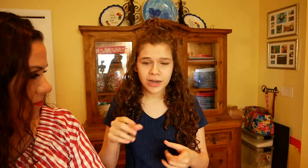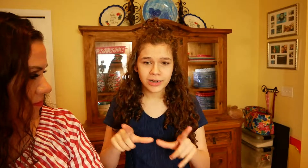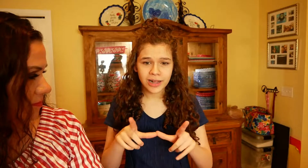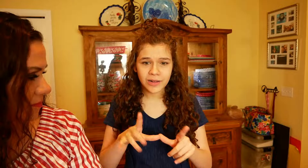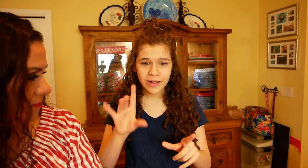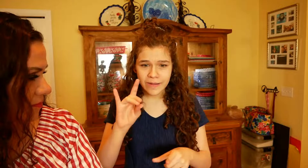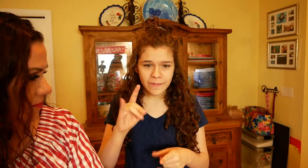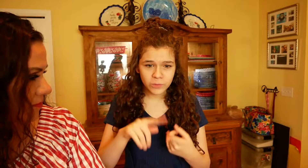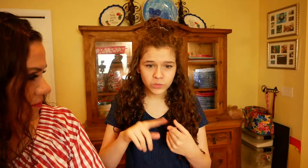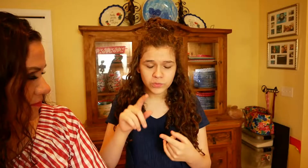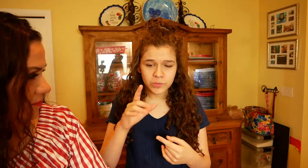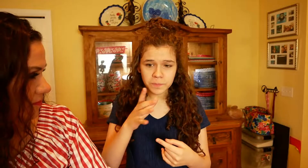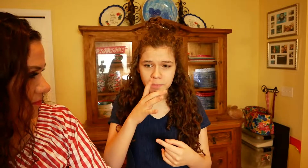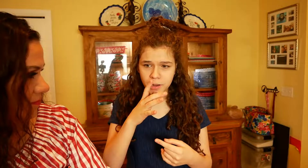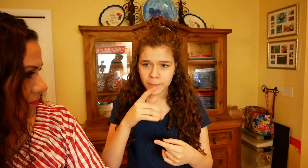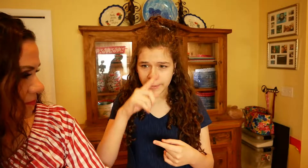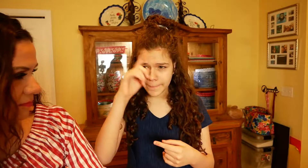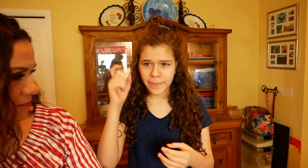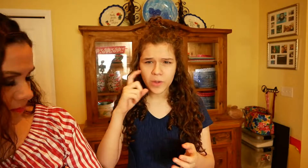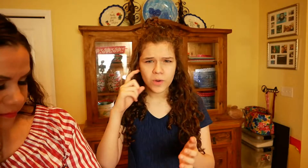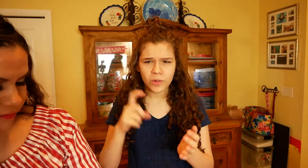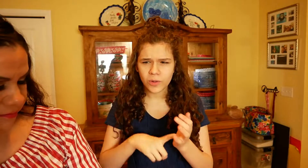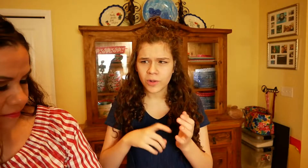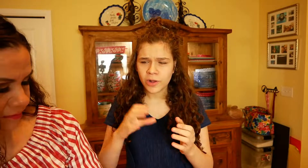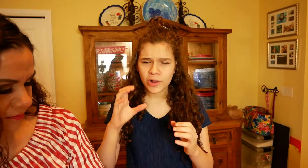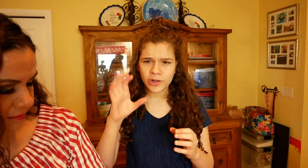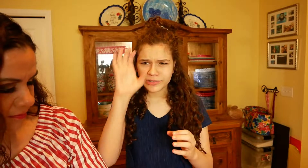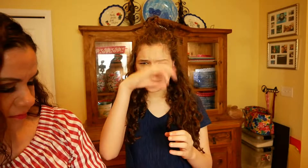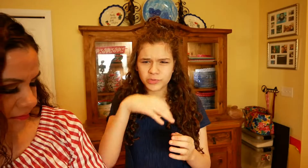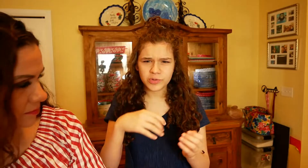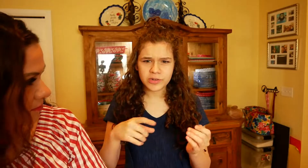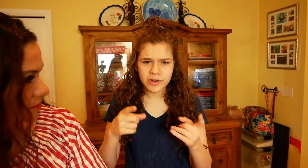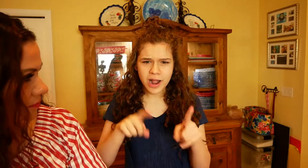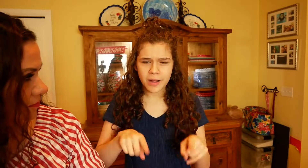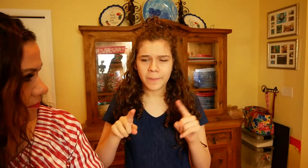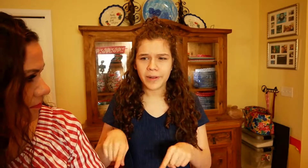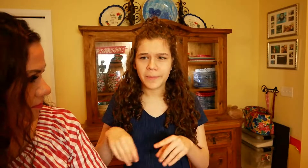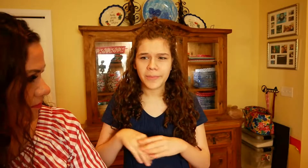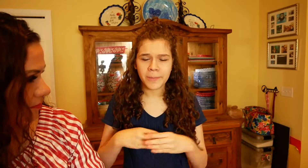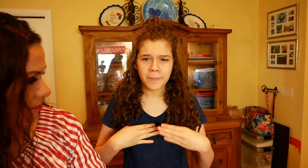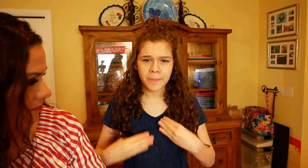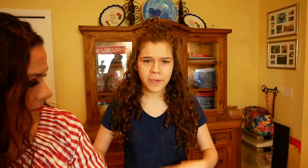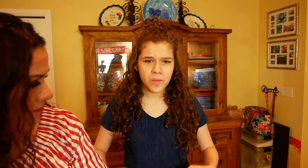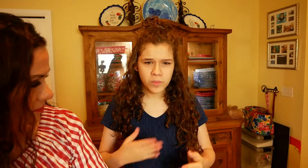appreciated tex a lot going to bark at my mom because he noticed something was strange happening